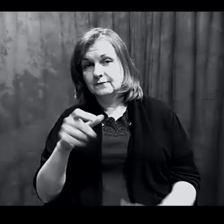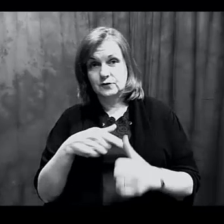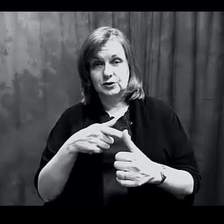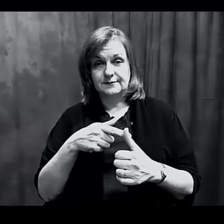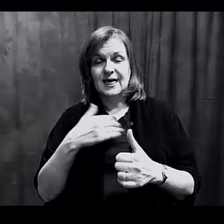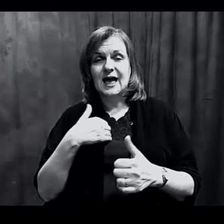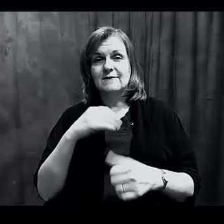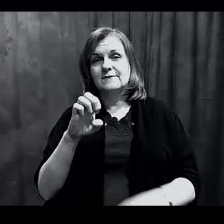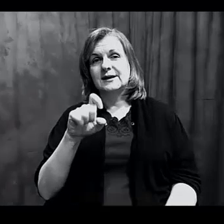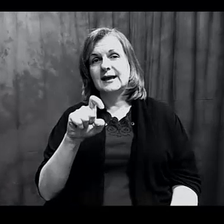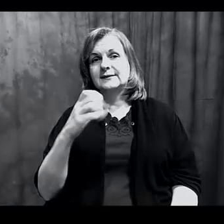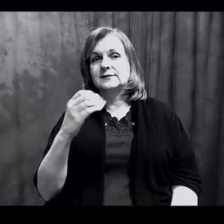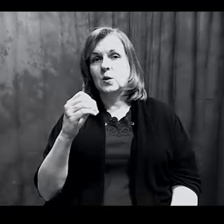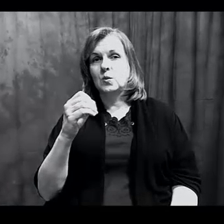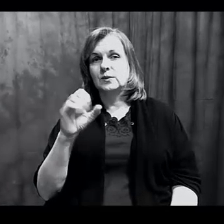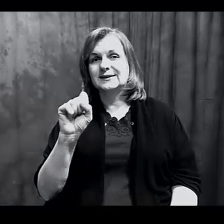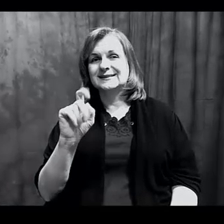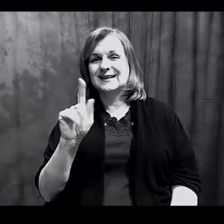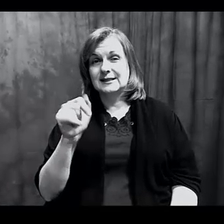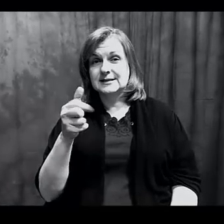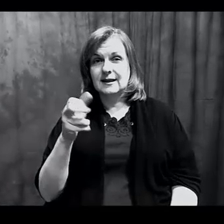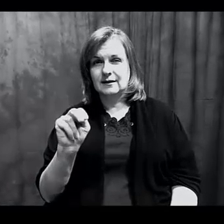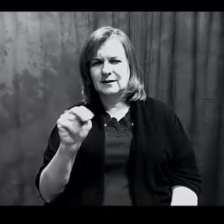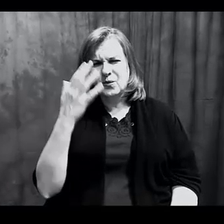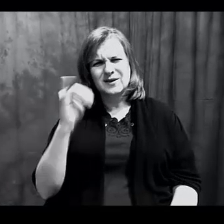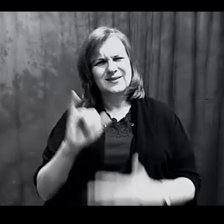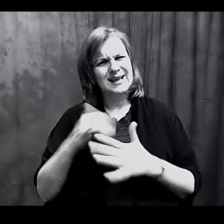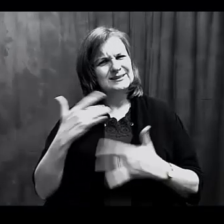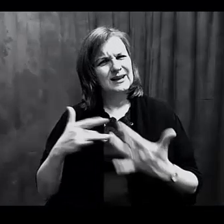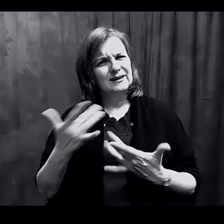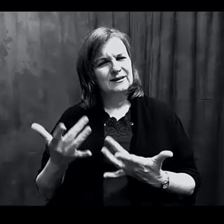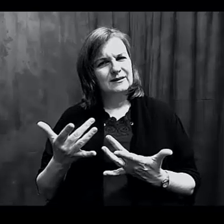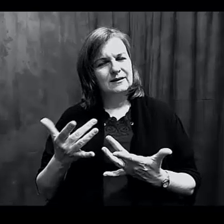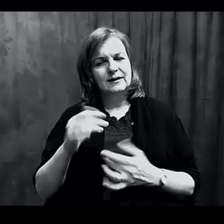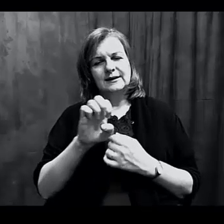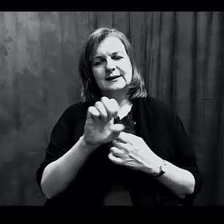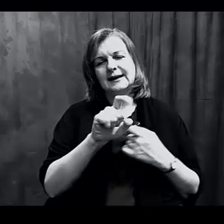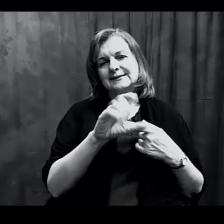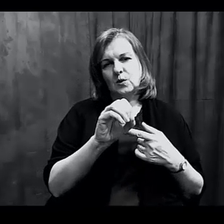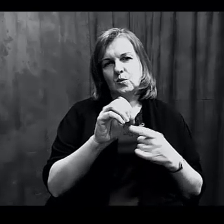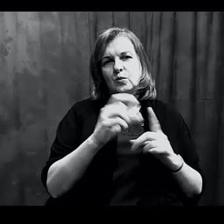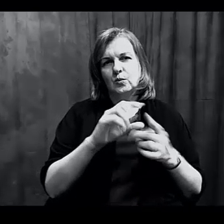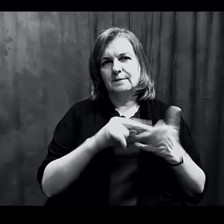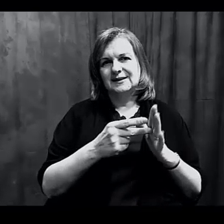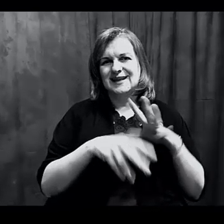We will focus on three of the subphyla in particular and when we look at these